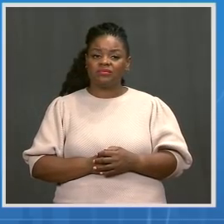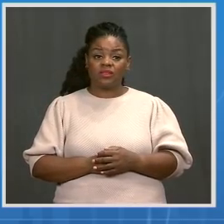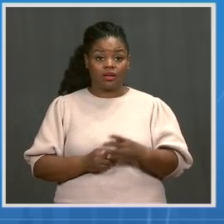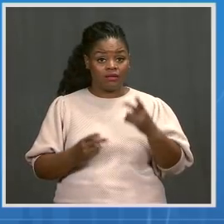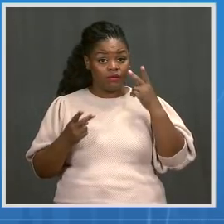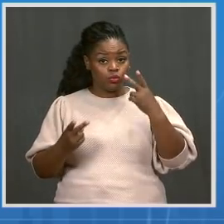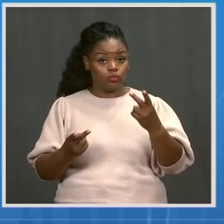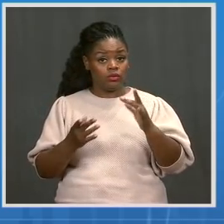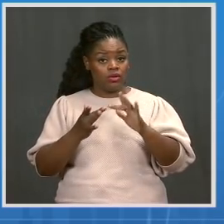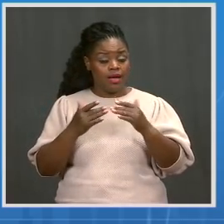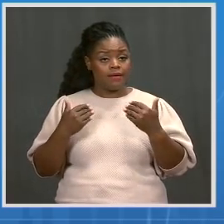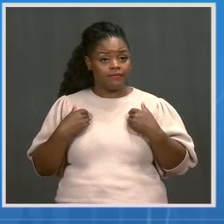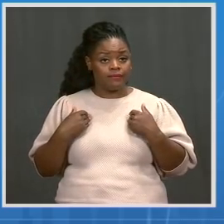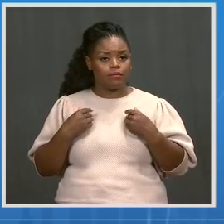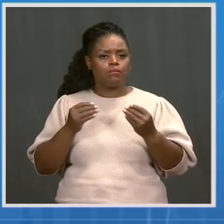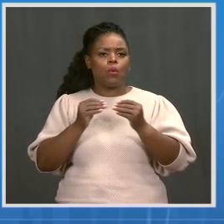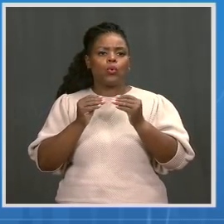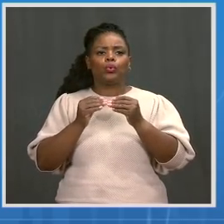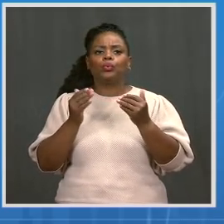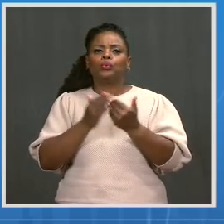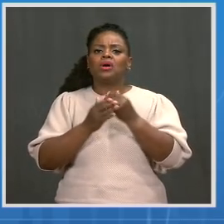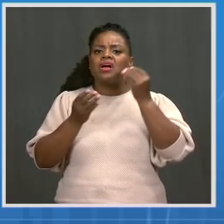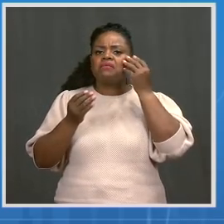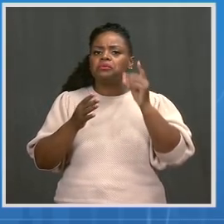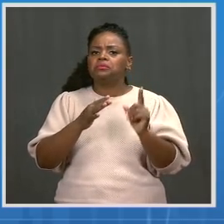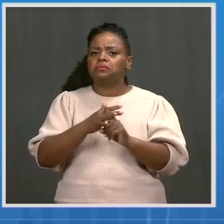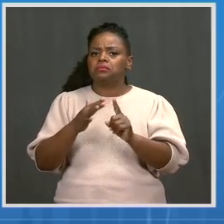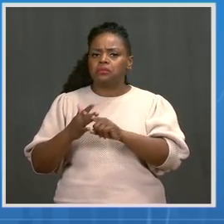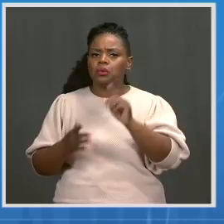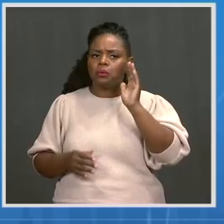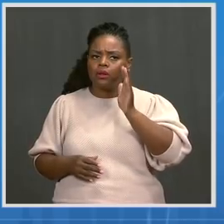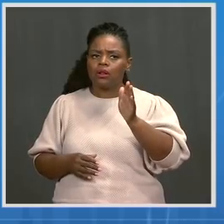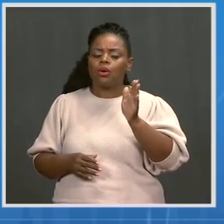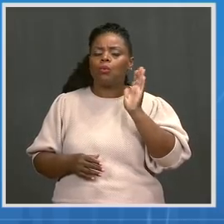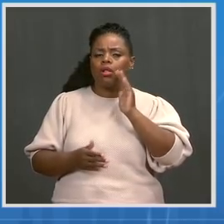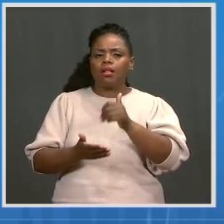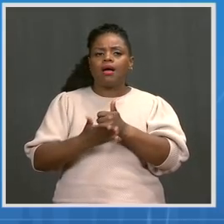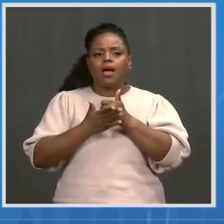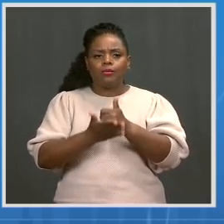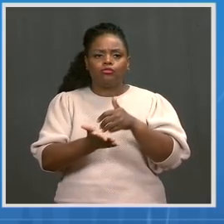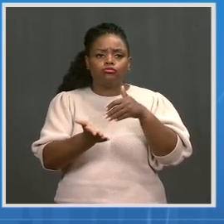to help healthcare professionals in evaluating caring for patients with post-COVID conditions.